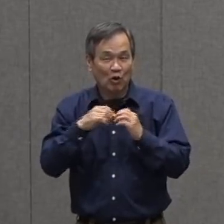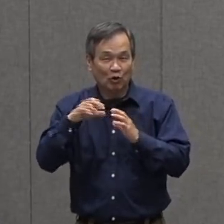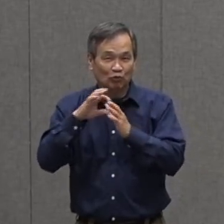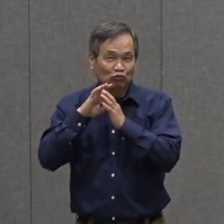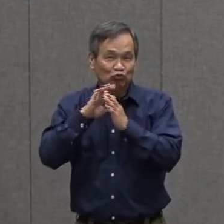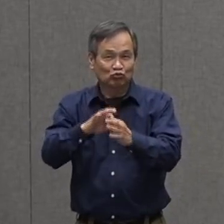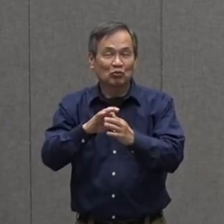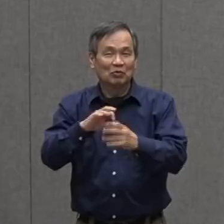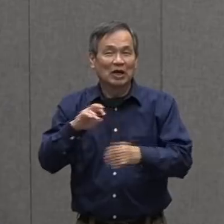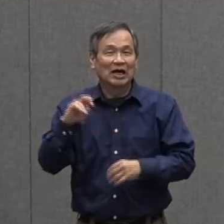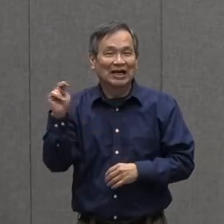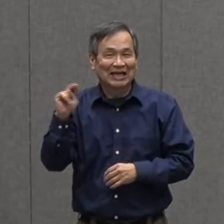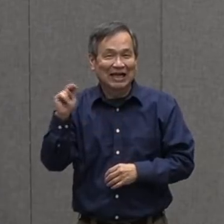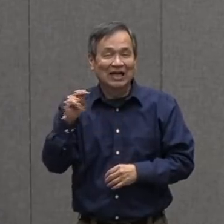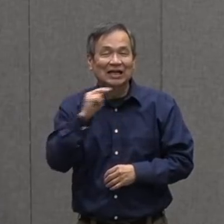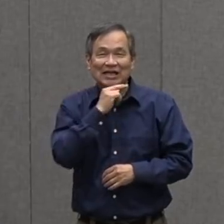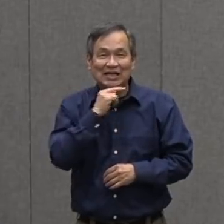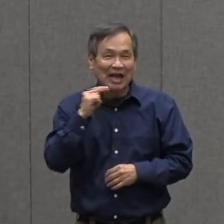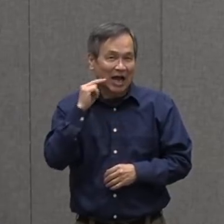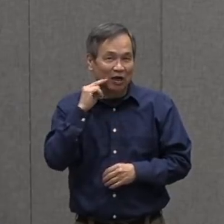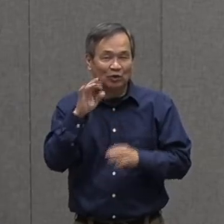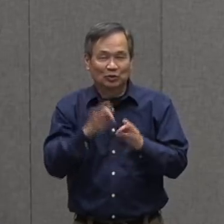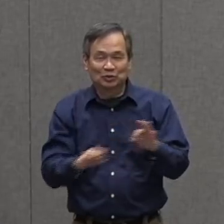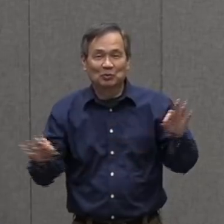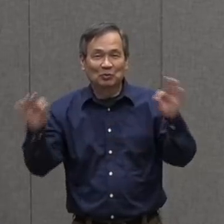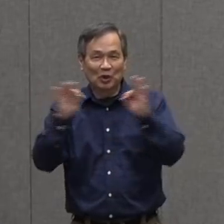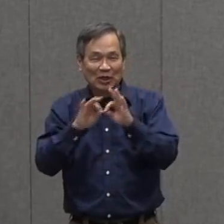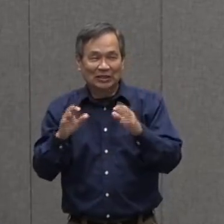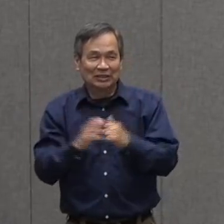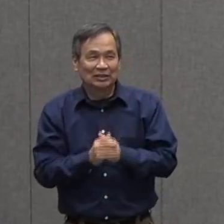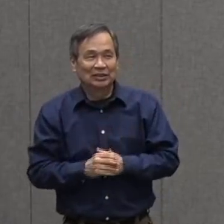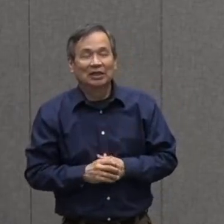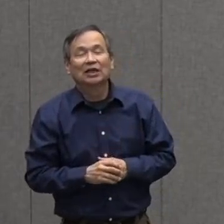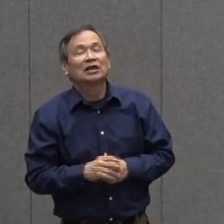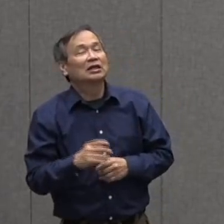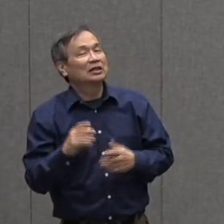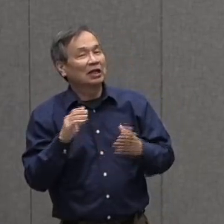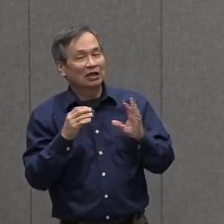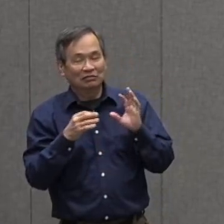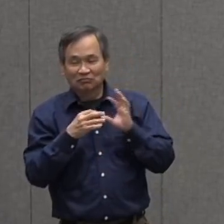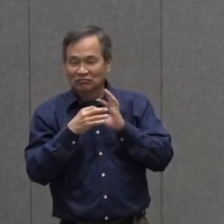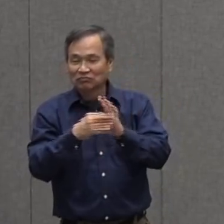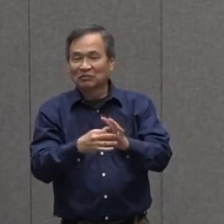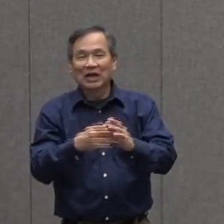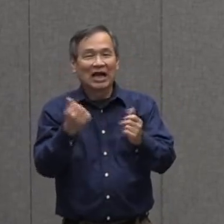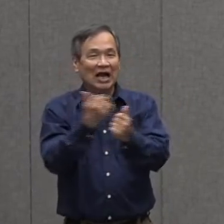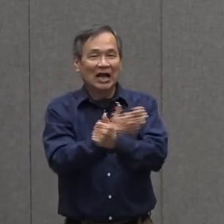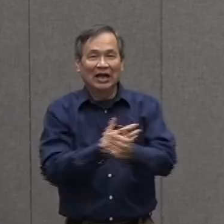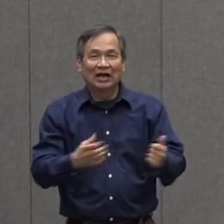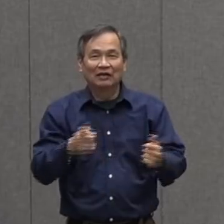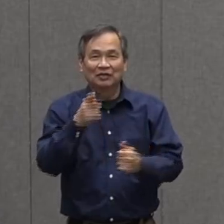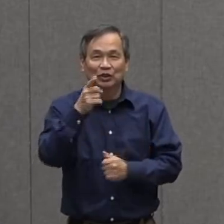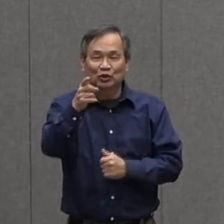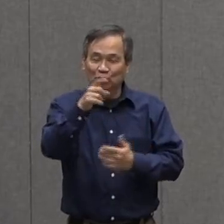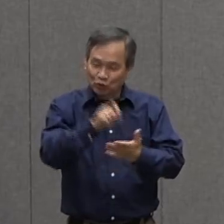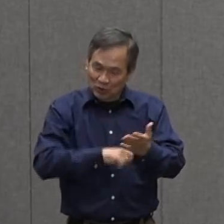Remember, nouns are incredibly important. They belong in every single sentence that you are going to write.